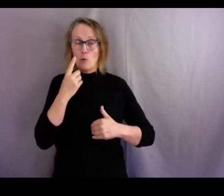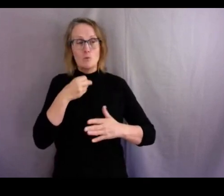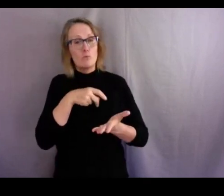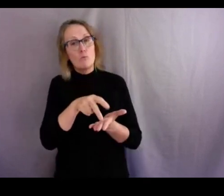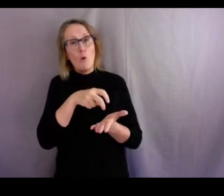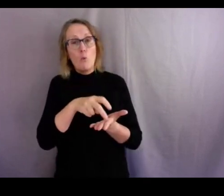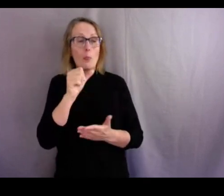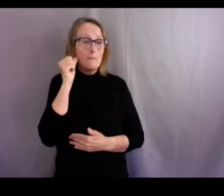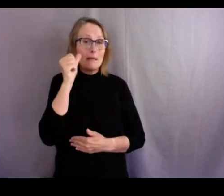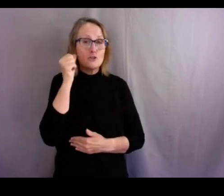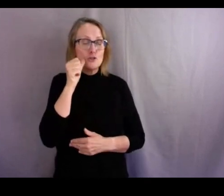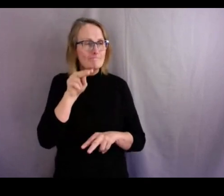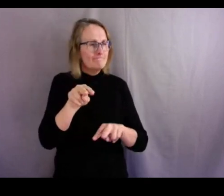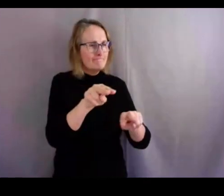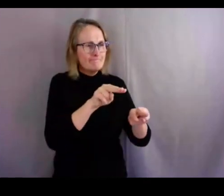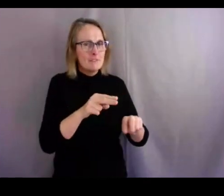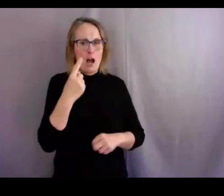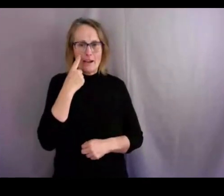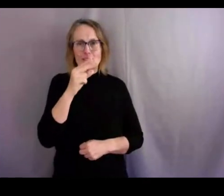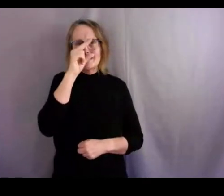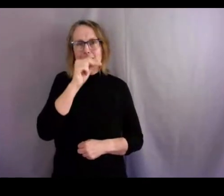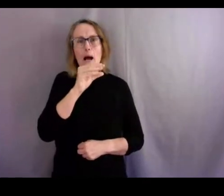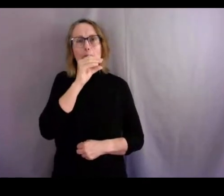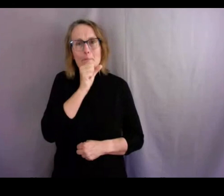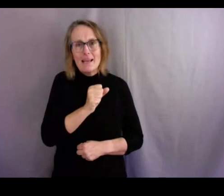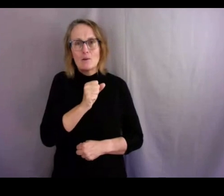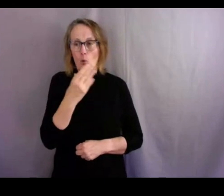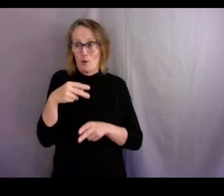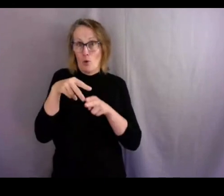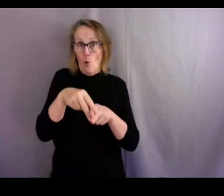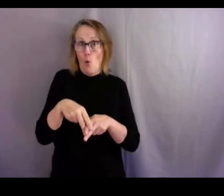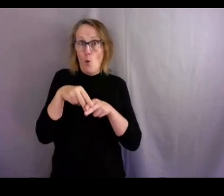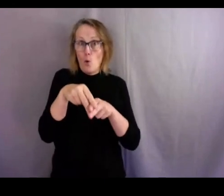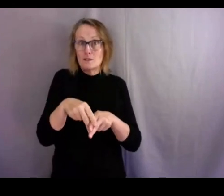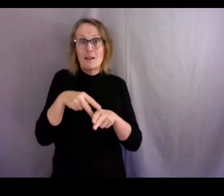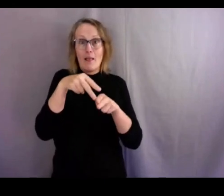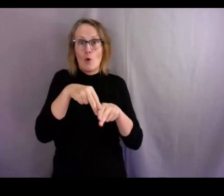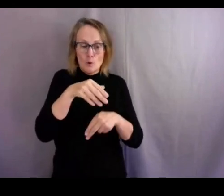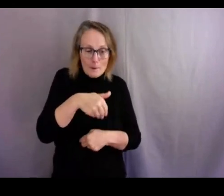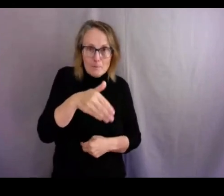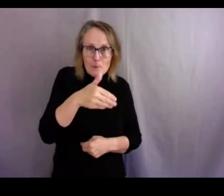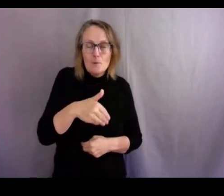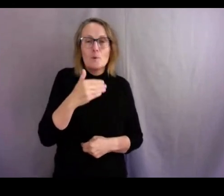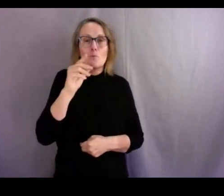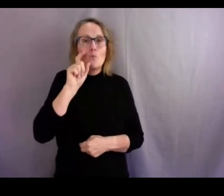who were giving their horses a chance to drink, and we might chat a little bit and then they'd jump on those horses,